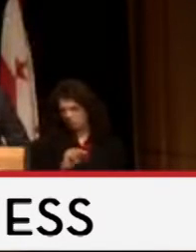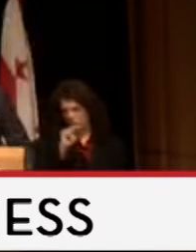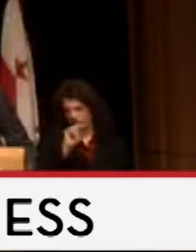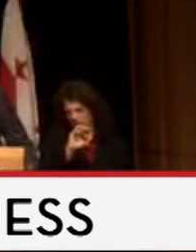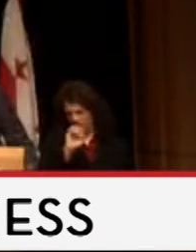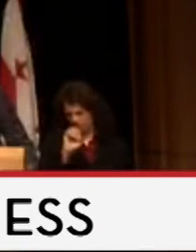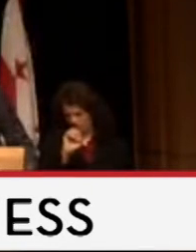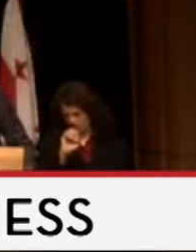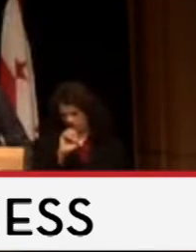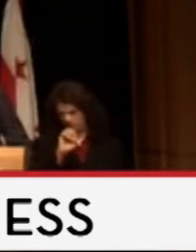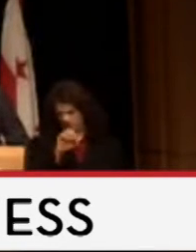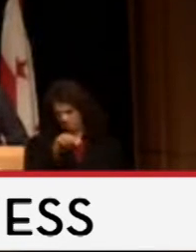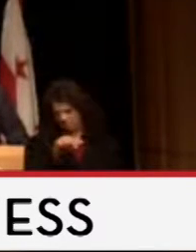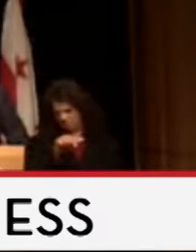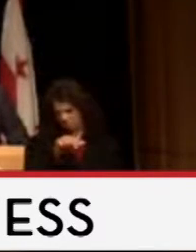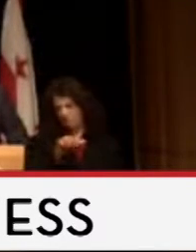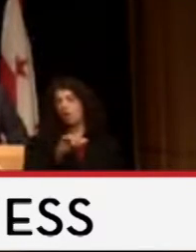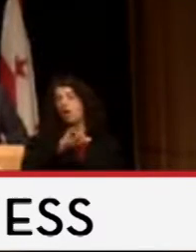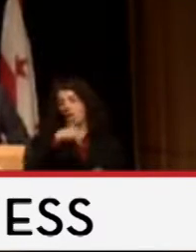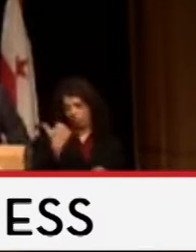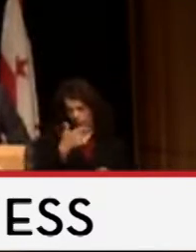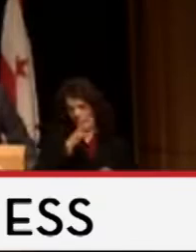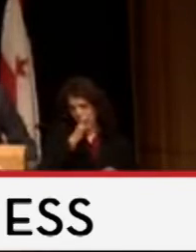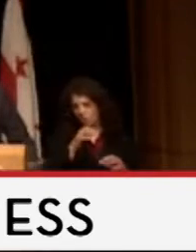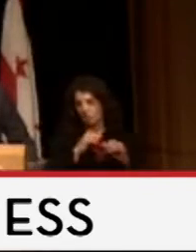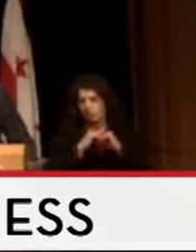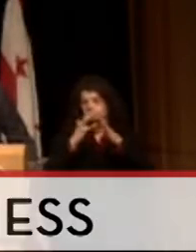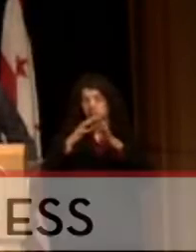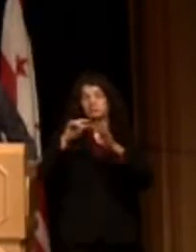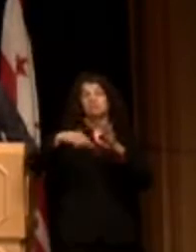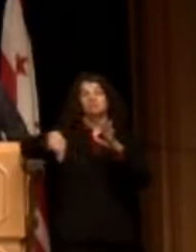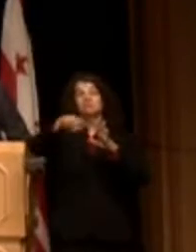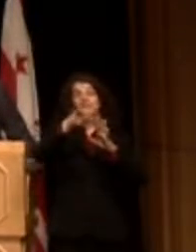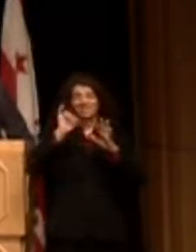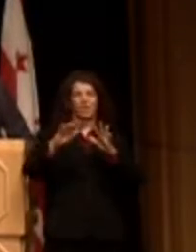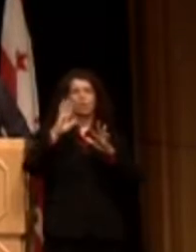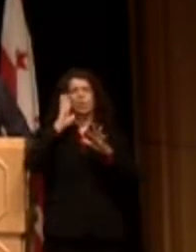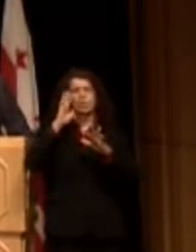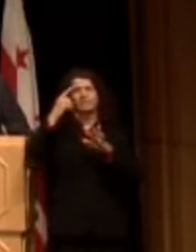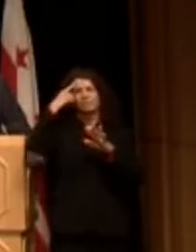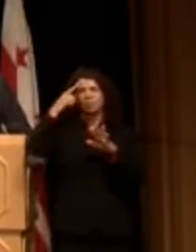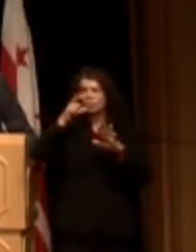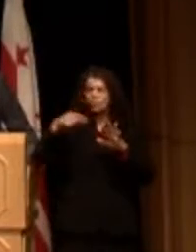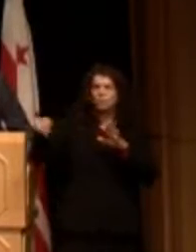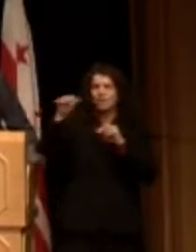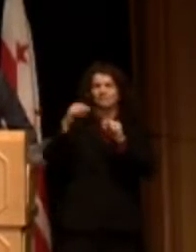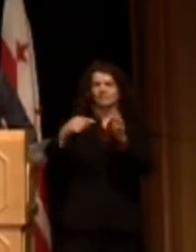IT IS A ONE ACRE CORNER PARCEL FRONTING NORTH CAPITAL STREET.